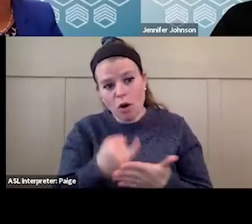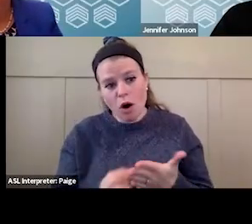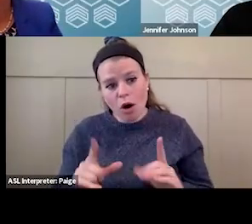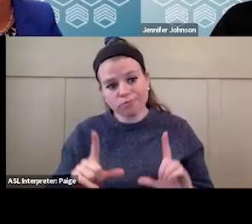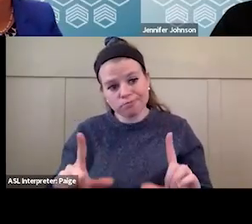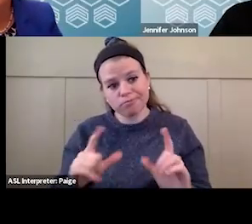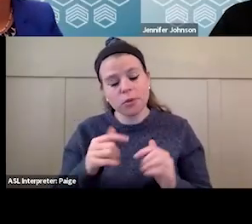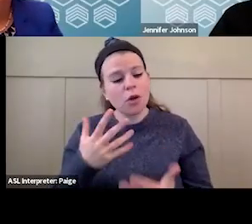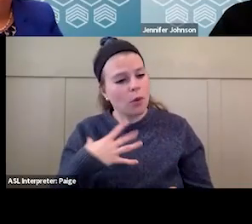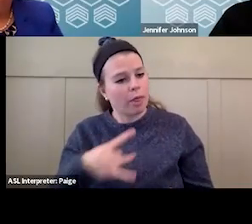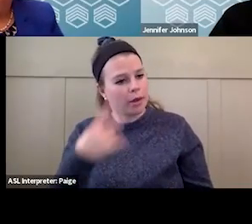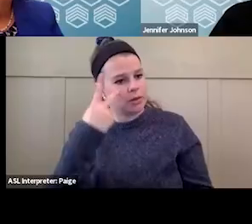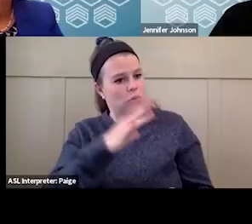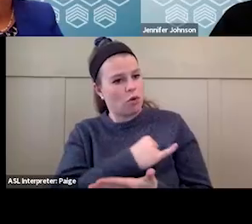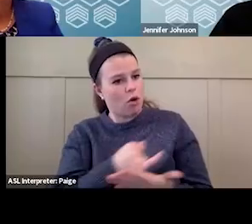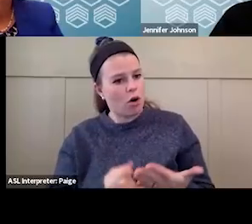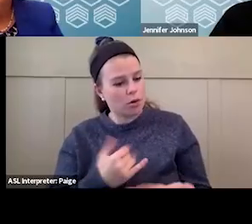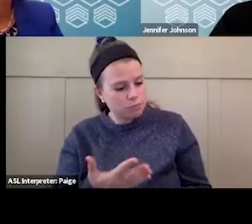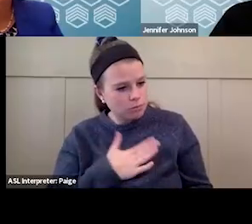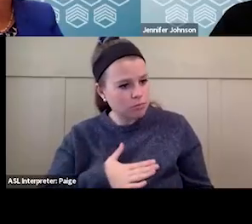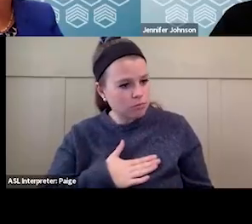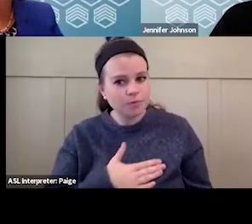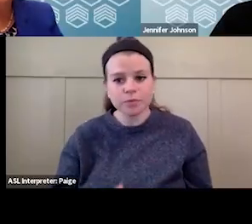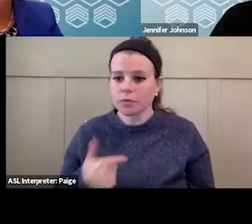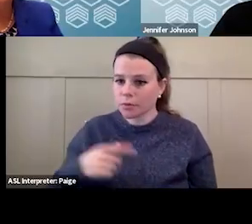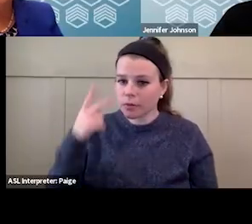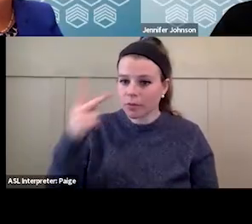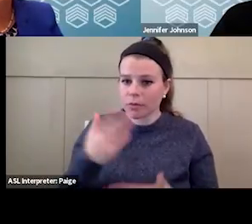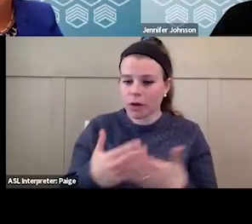Maybe we'd like to see that." A- And I've seen some amazing works